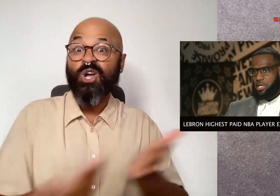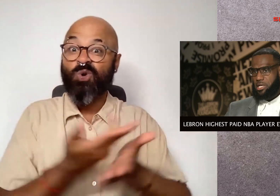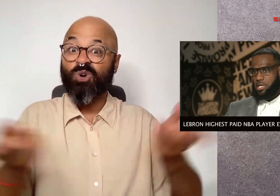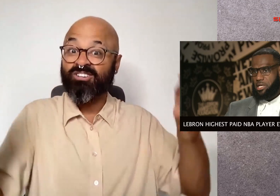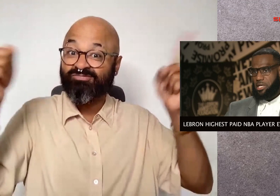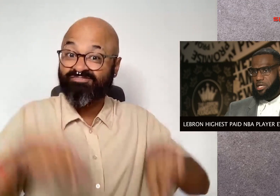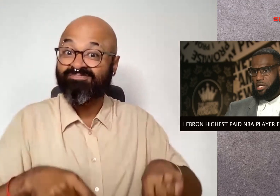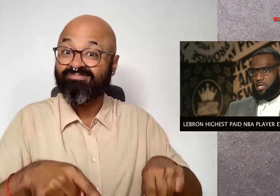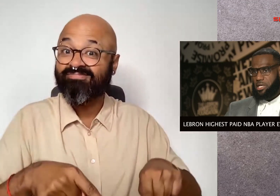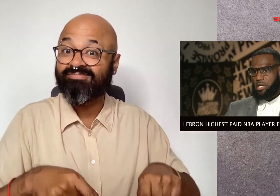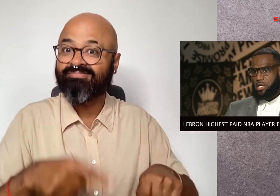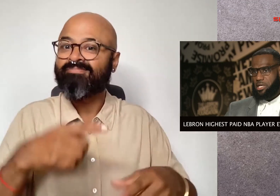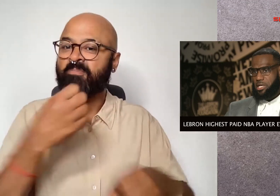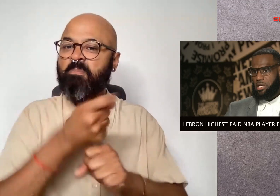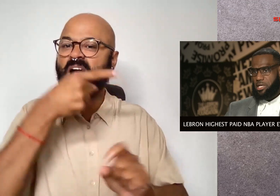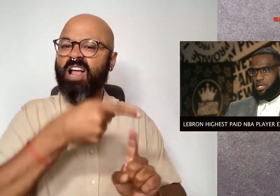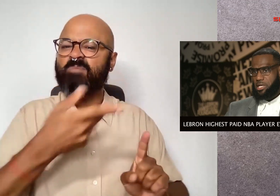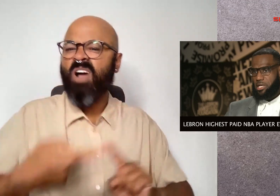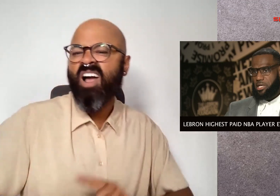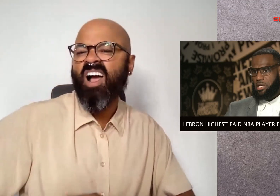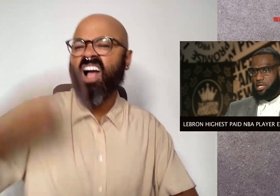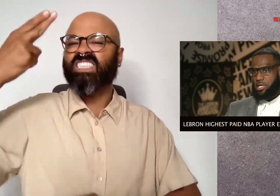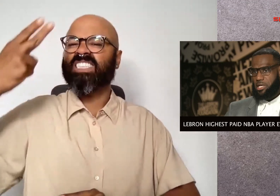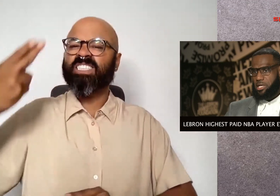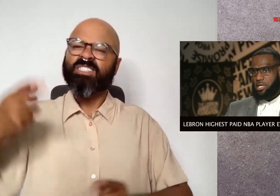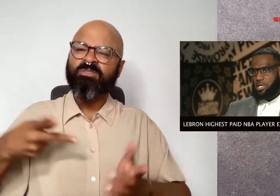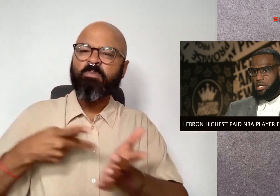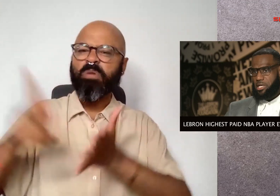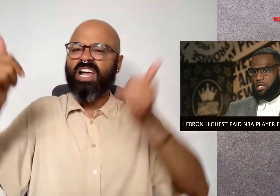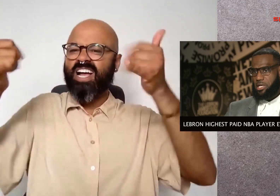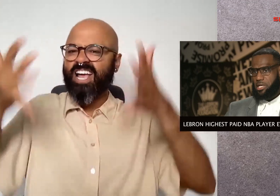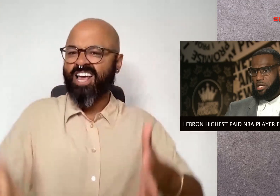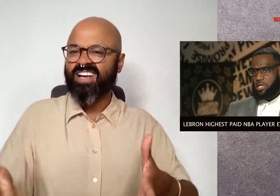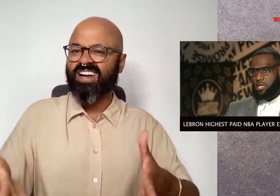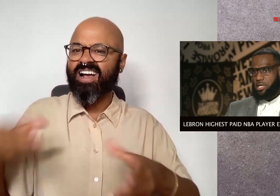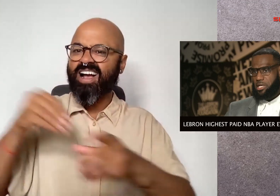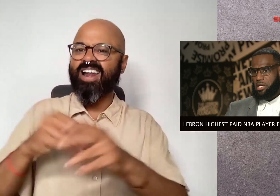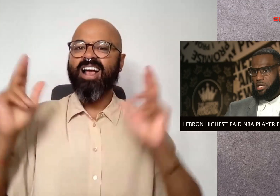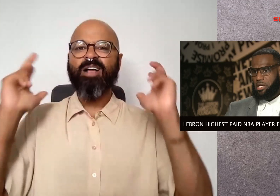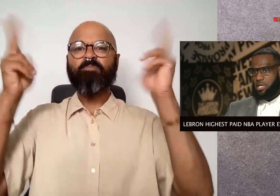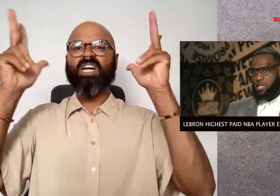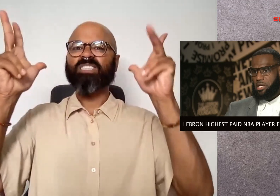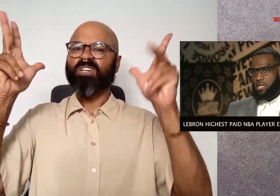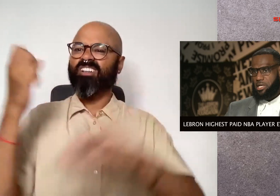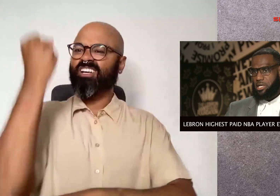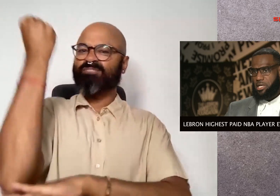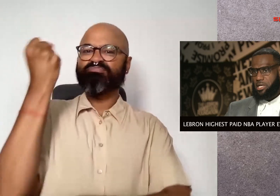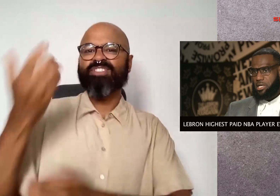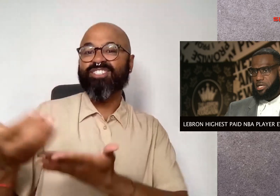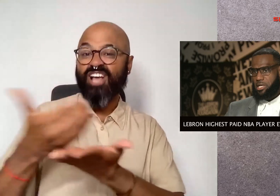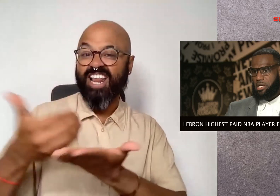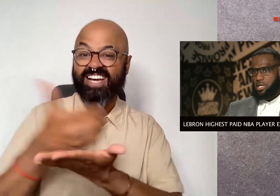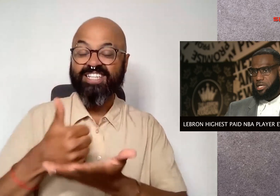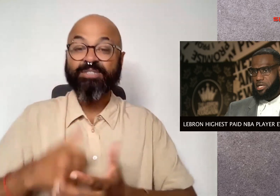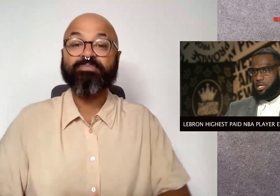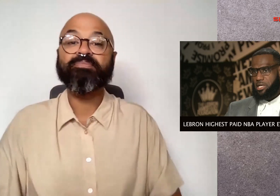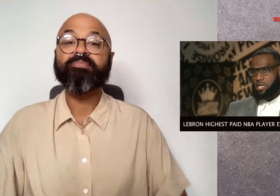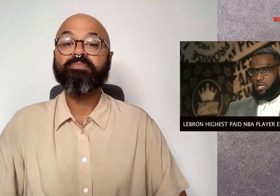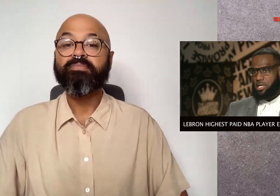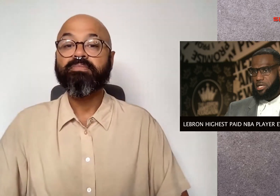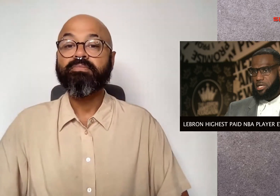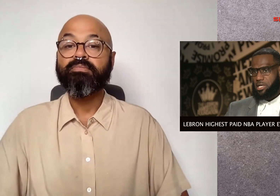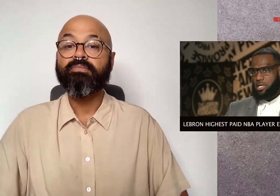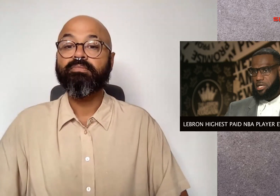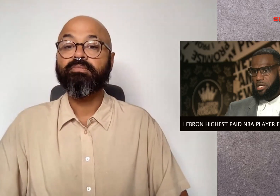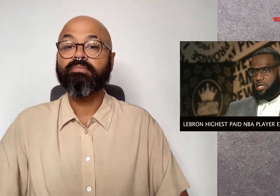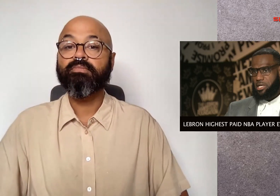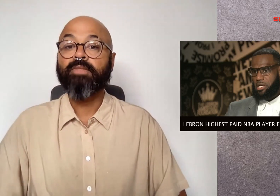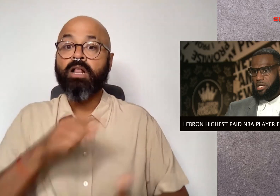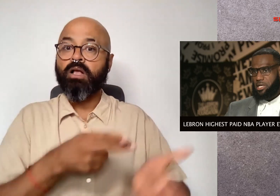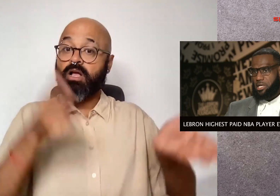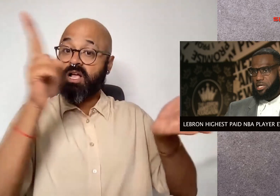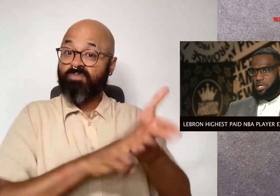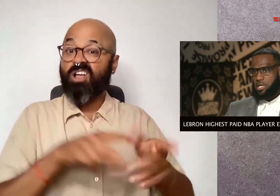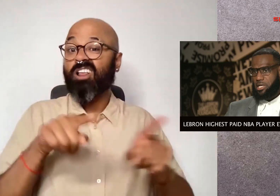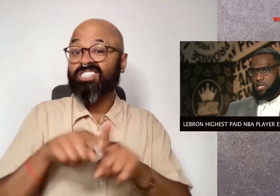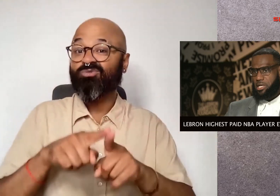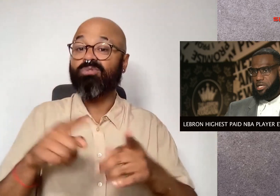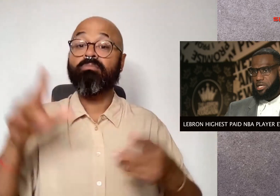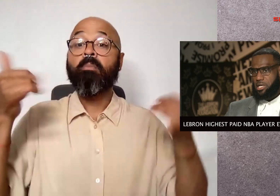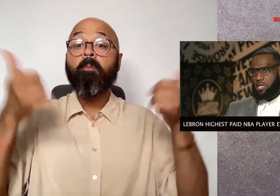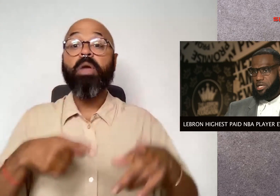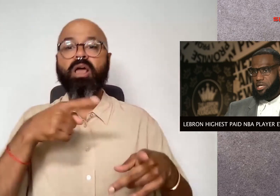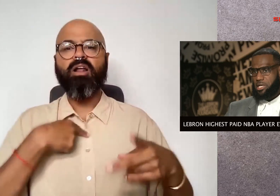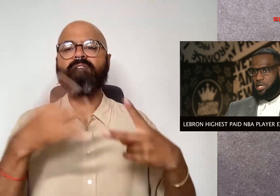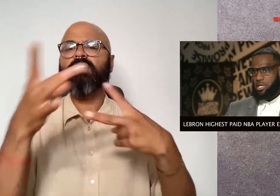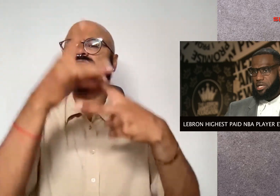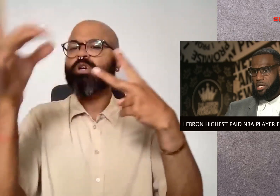the new deal also makes him the highest-paid player in the NBA history in salary the agreement